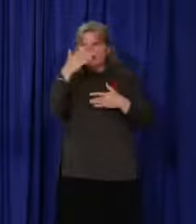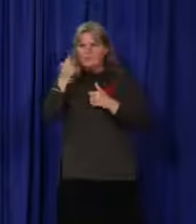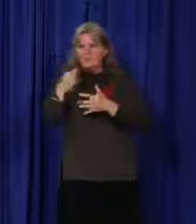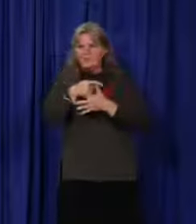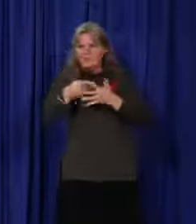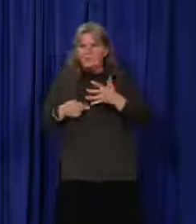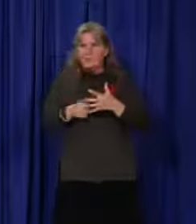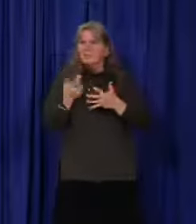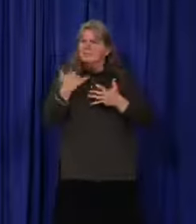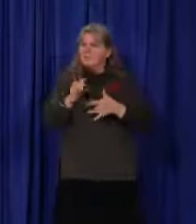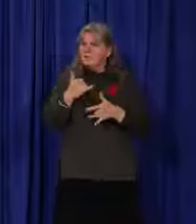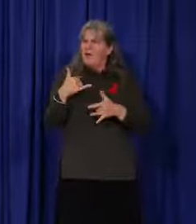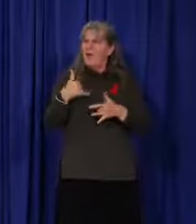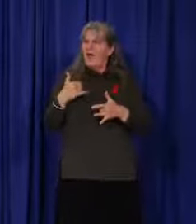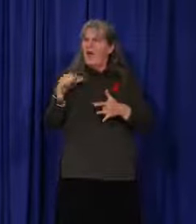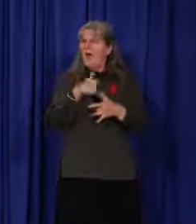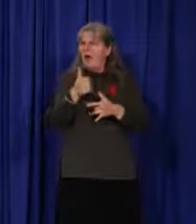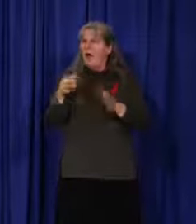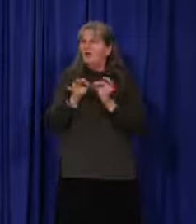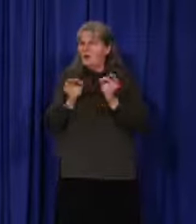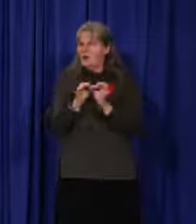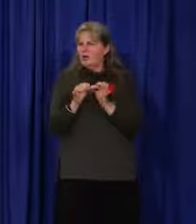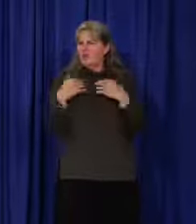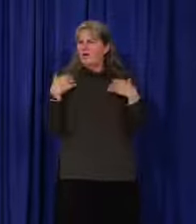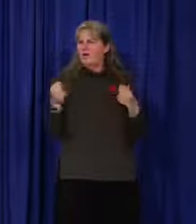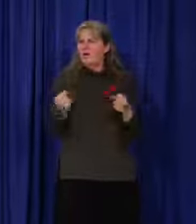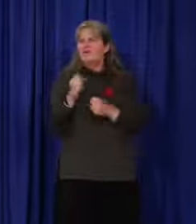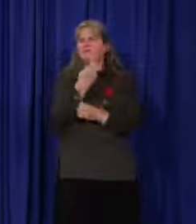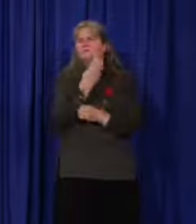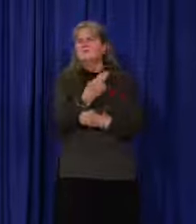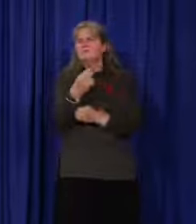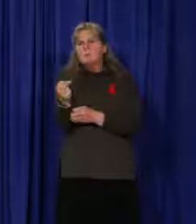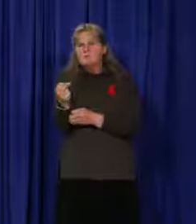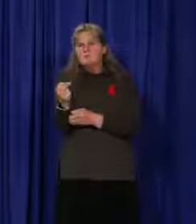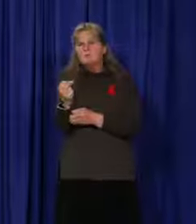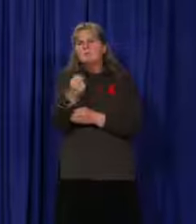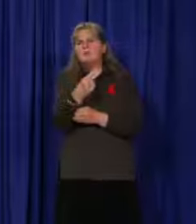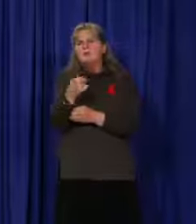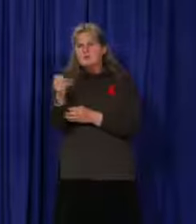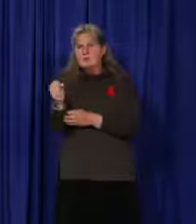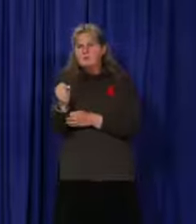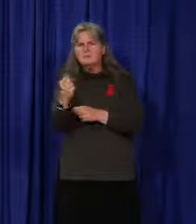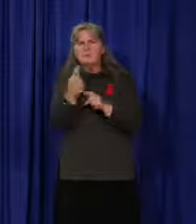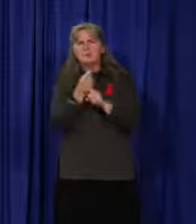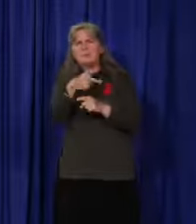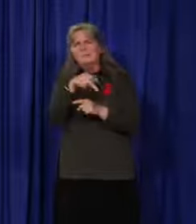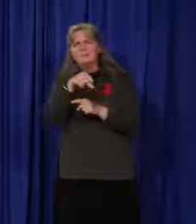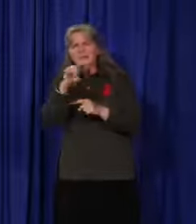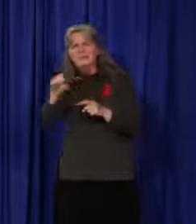think, well, we're in the middle of nowhere and there's no COVID here. But do you just want to maybe